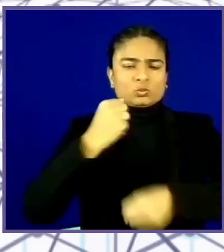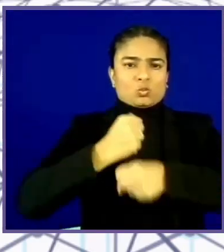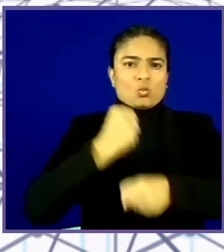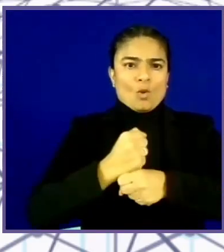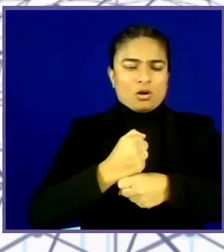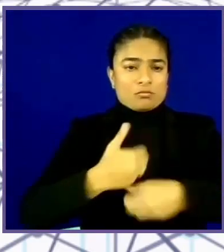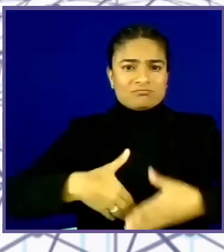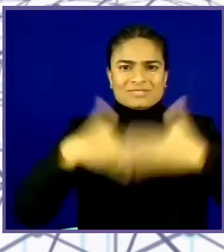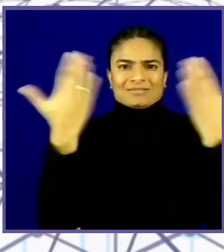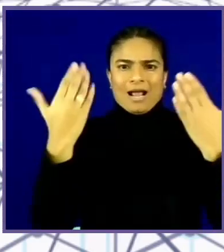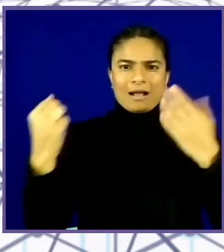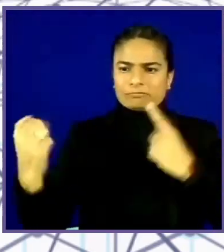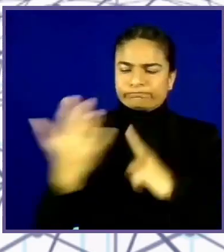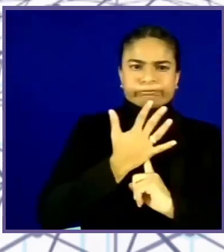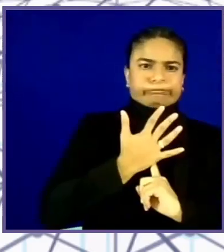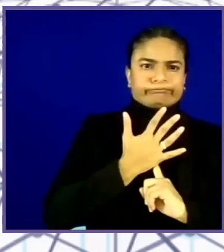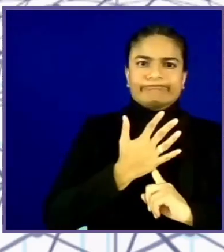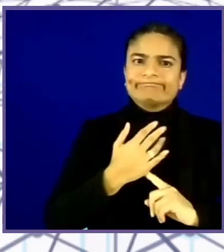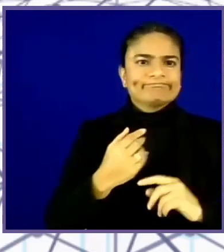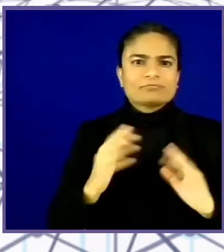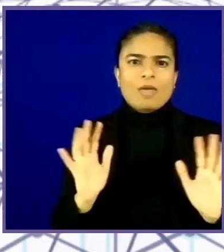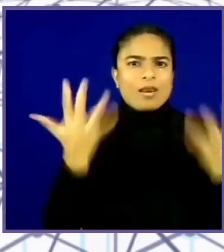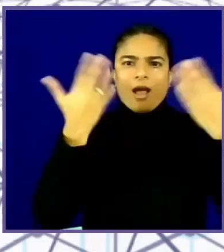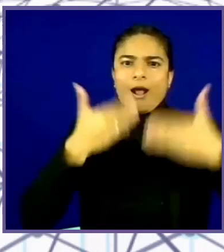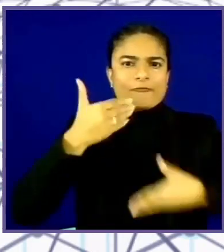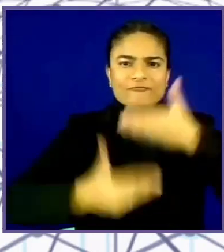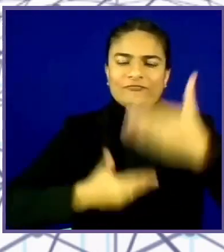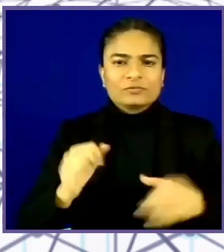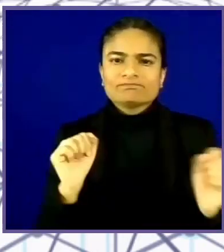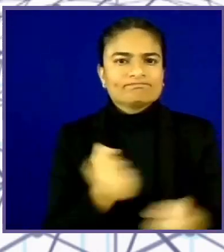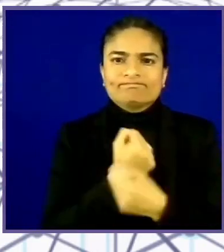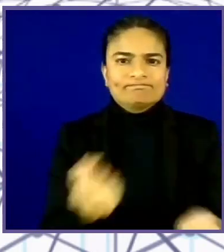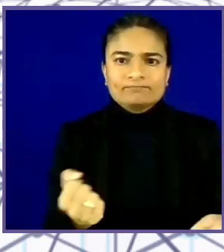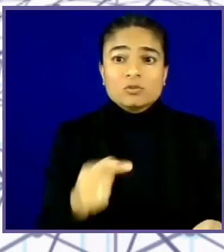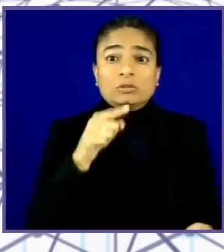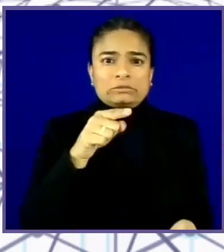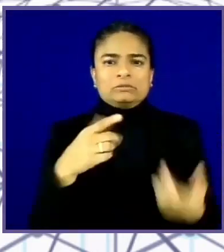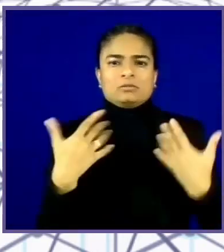together to identify and prioritise goals that are achievable.